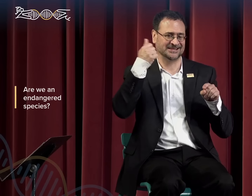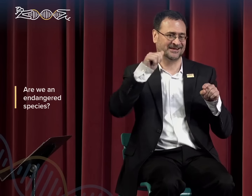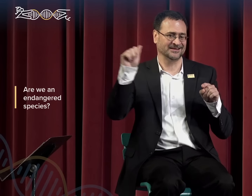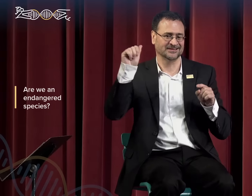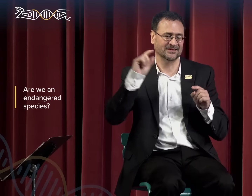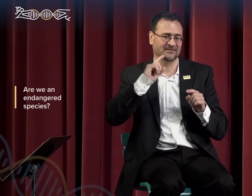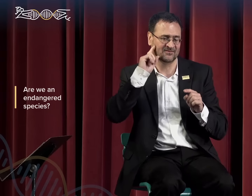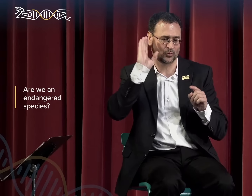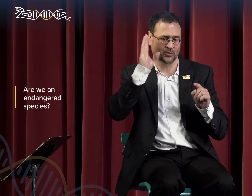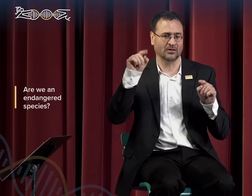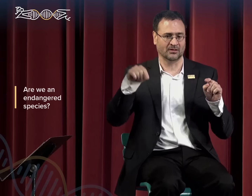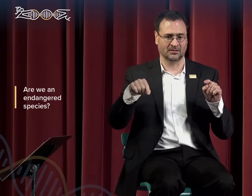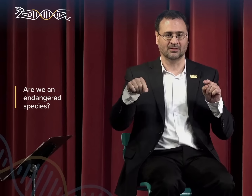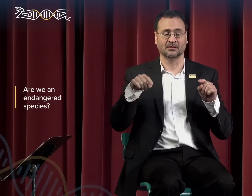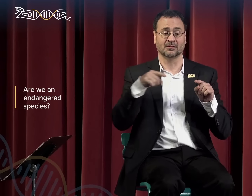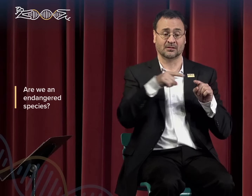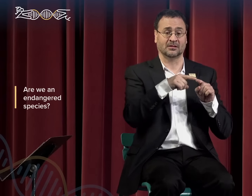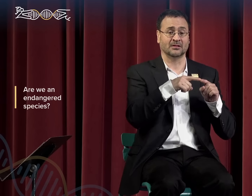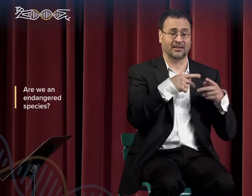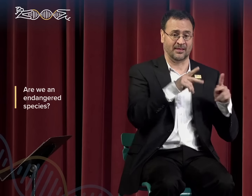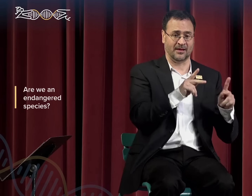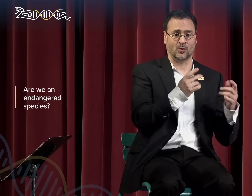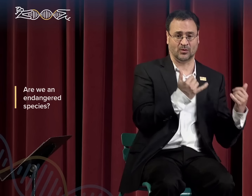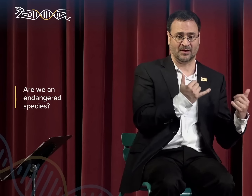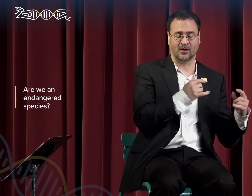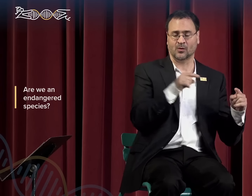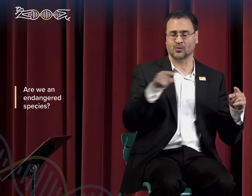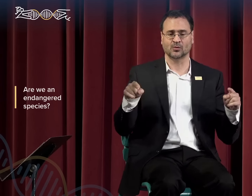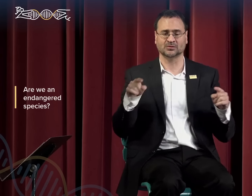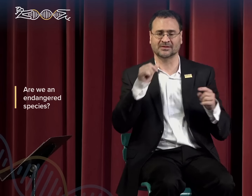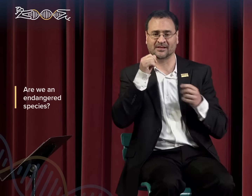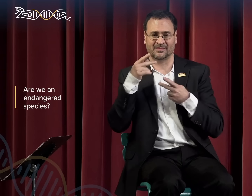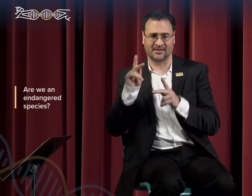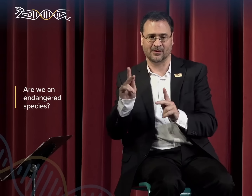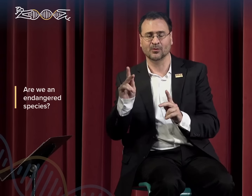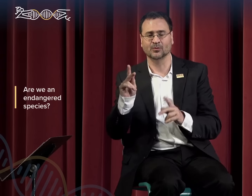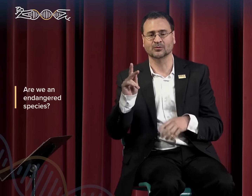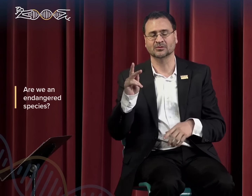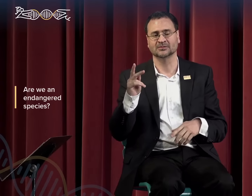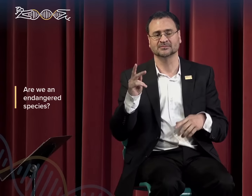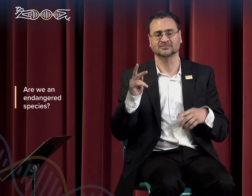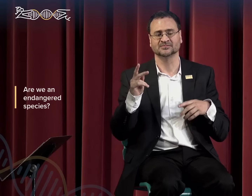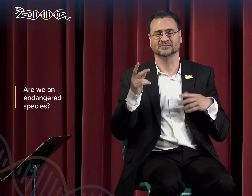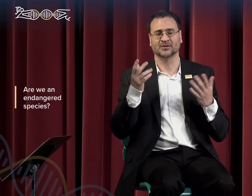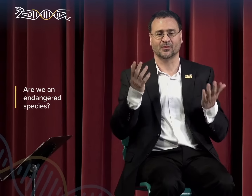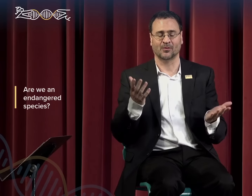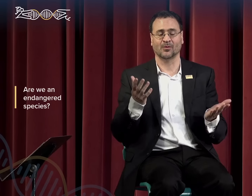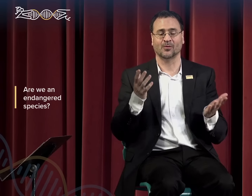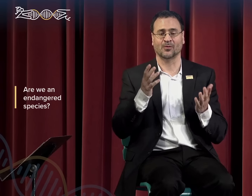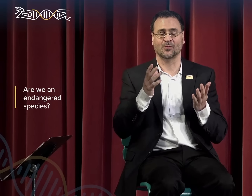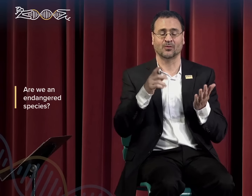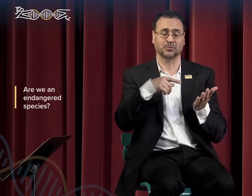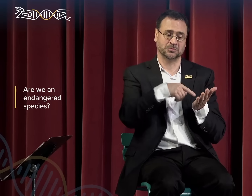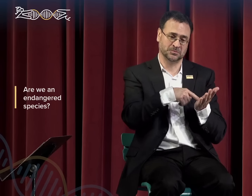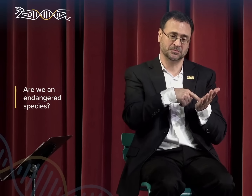With germ line, it would fix not only the embryo or the IVF embryo, but also